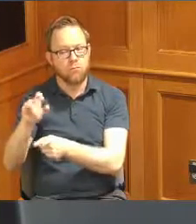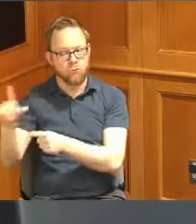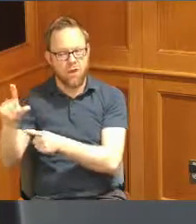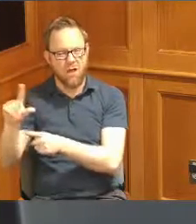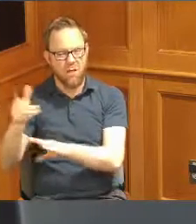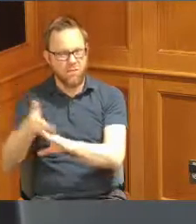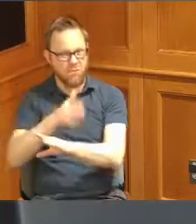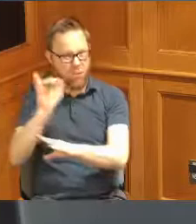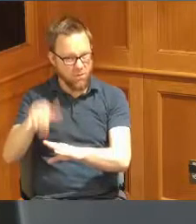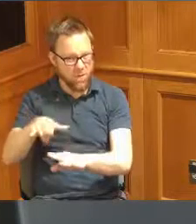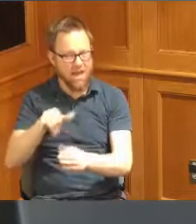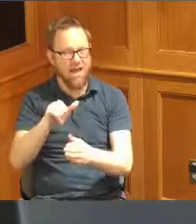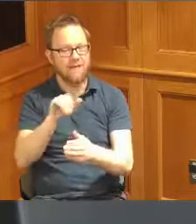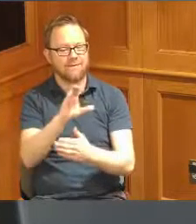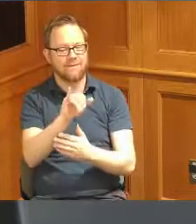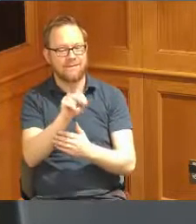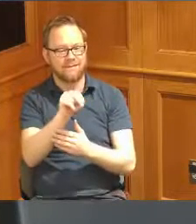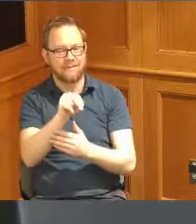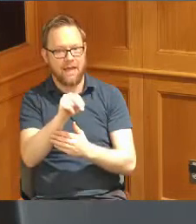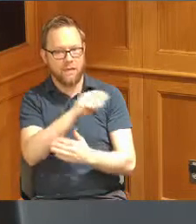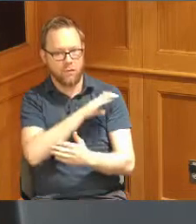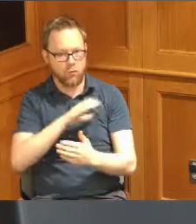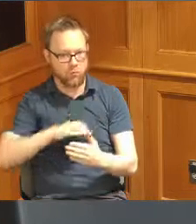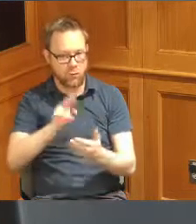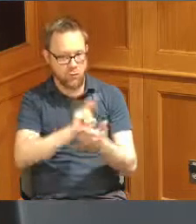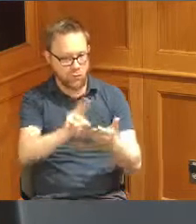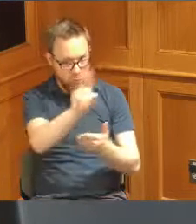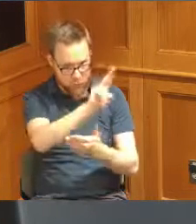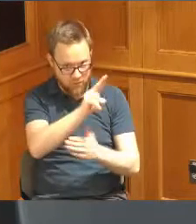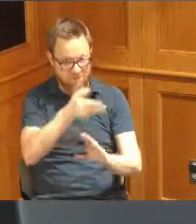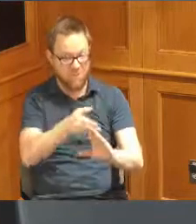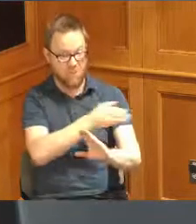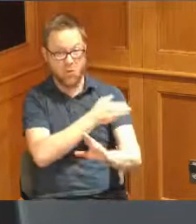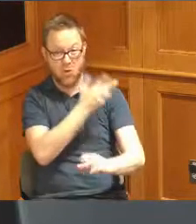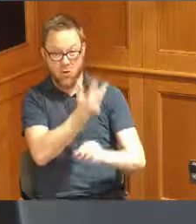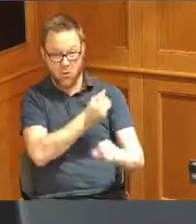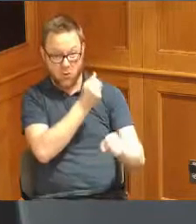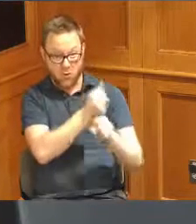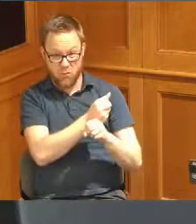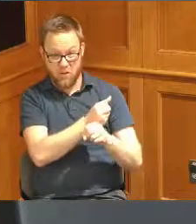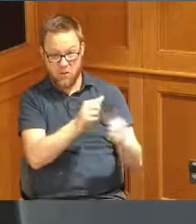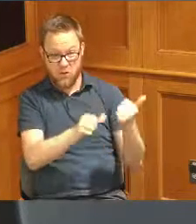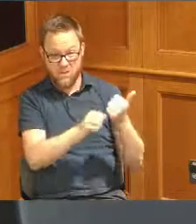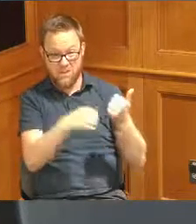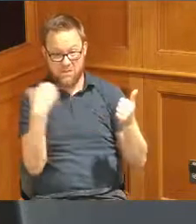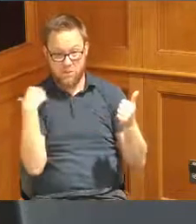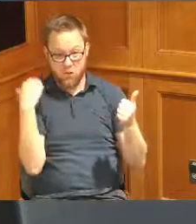University and three years as an assistant coach at his alma mater Hughes stem High School in